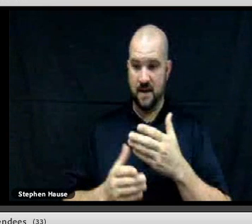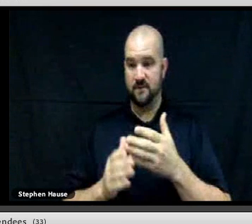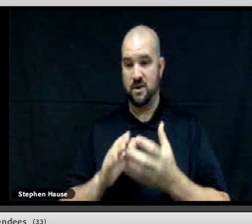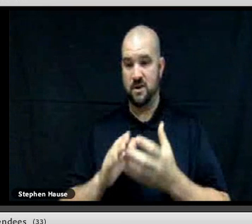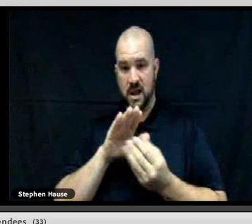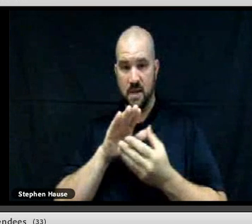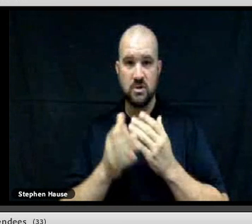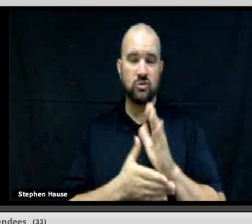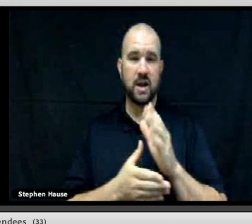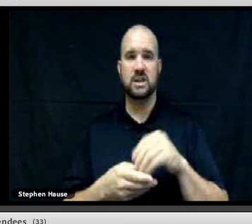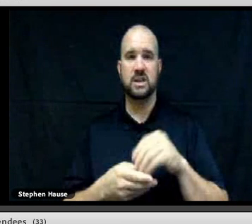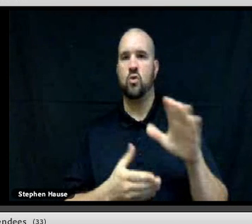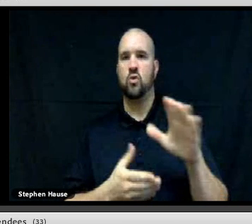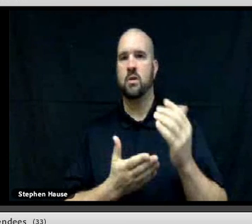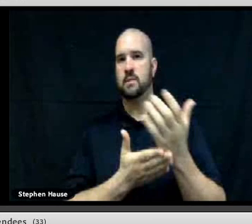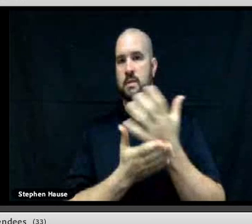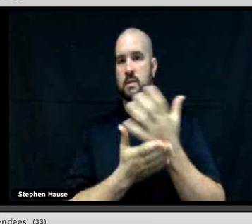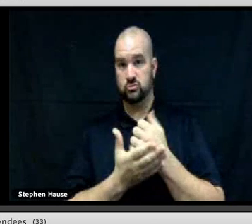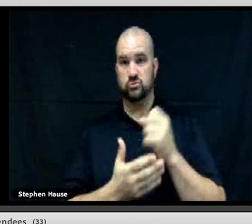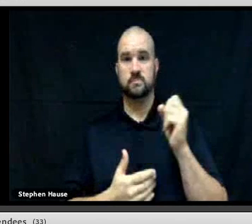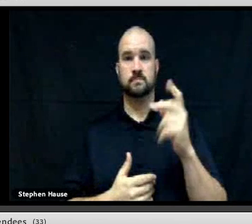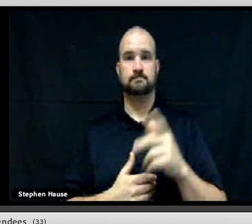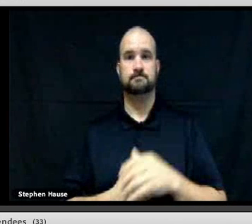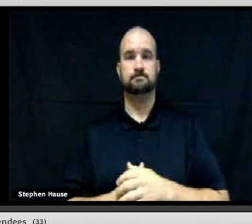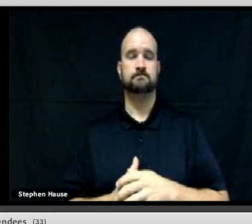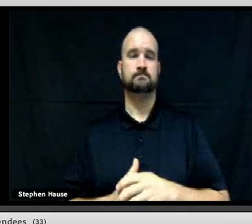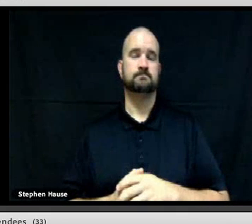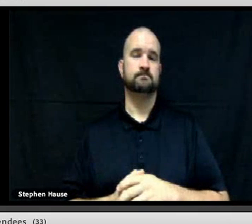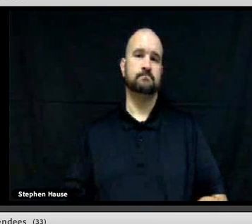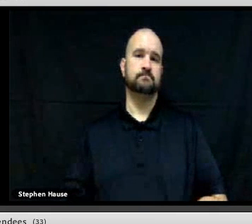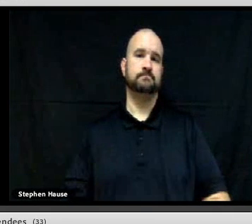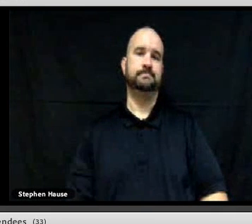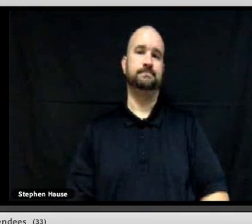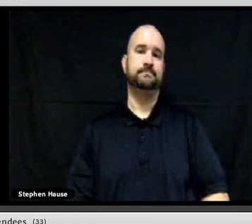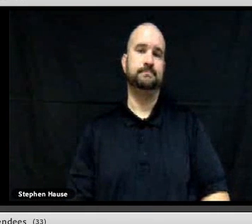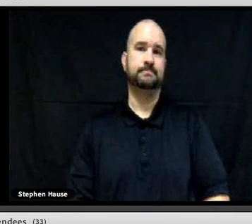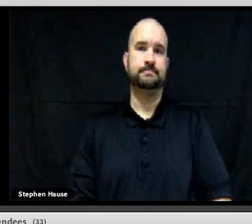Um, so...